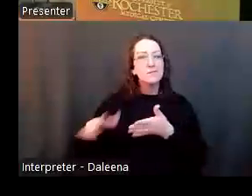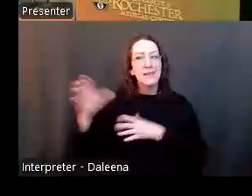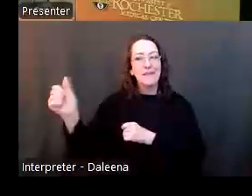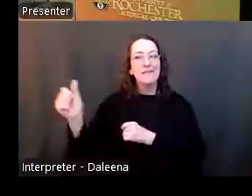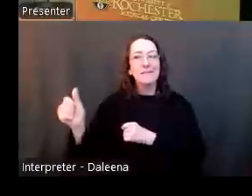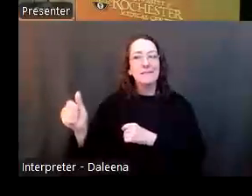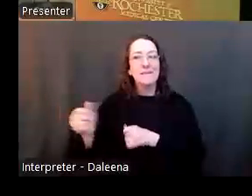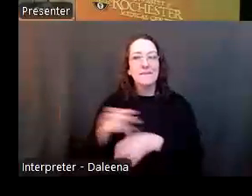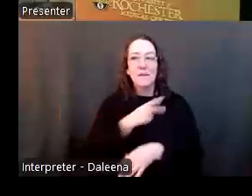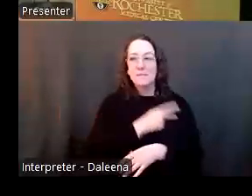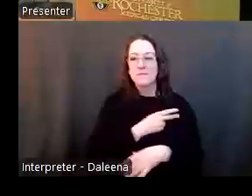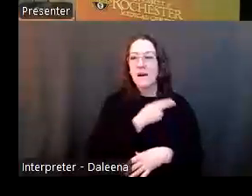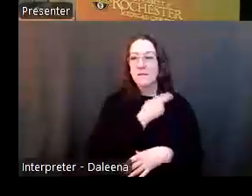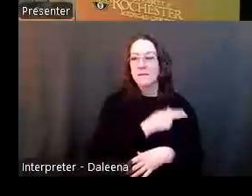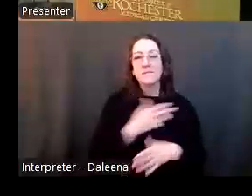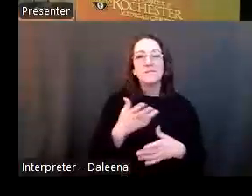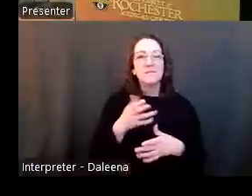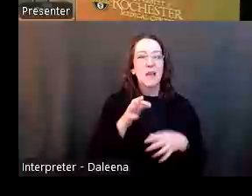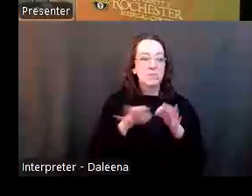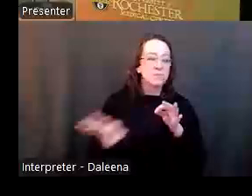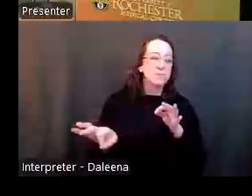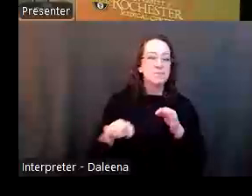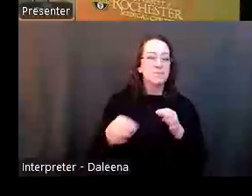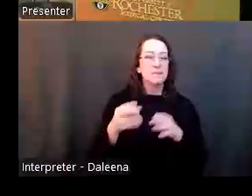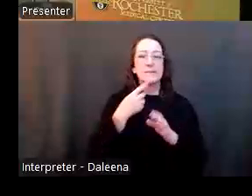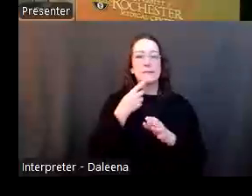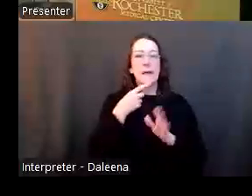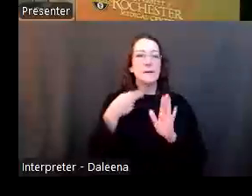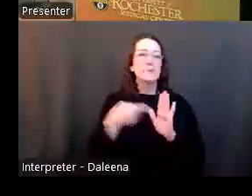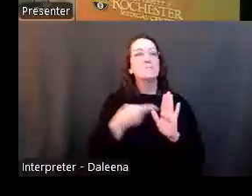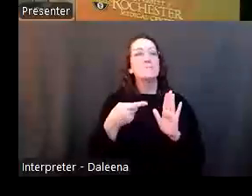of the exact wording that we use so it basically will take the Yellow Part would be whatever was